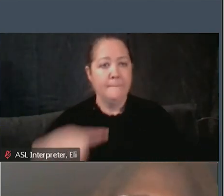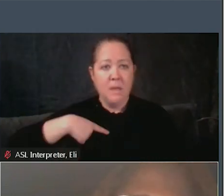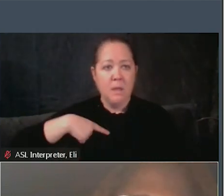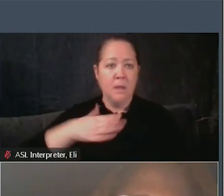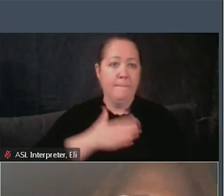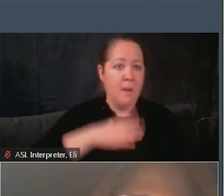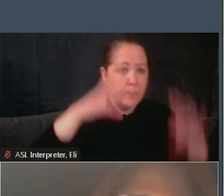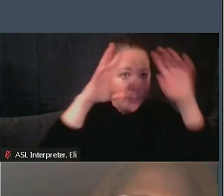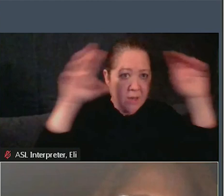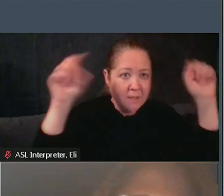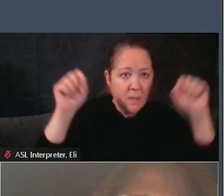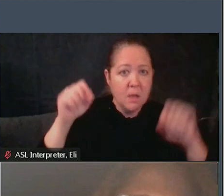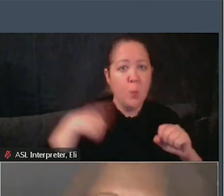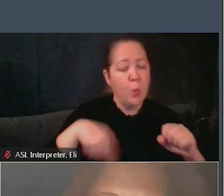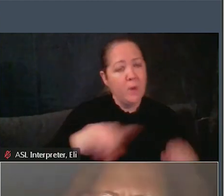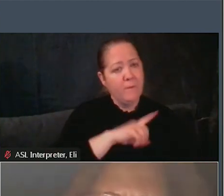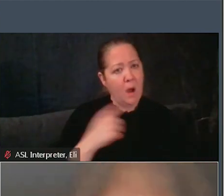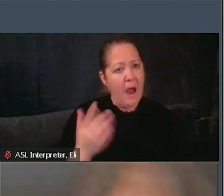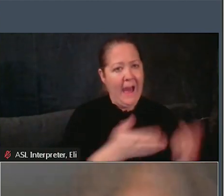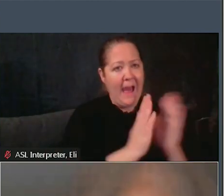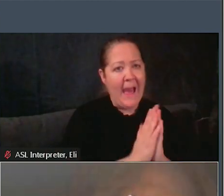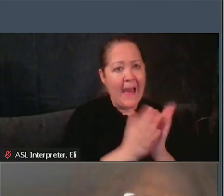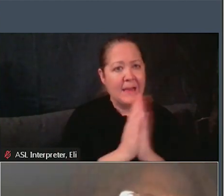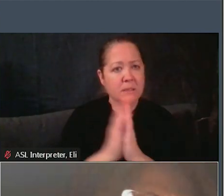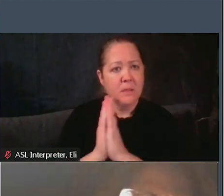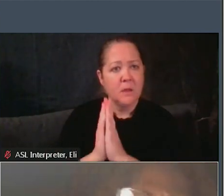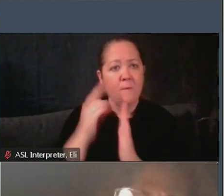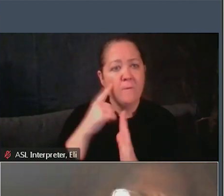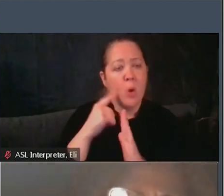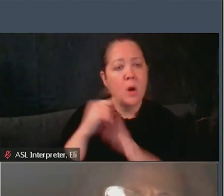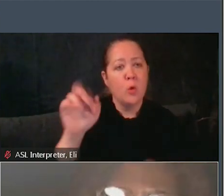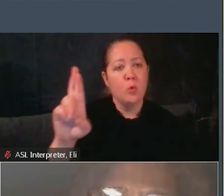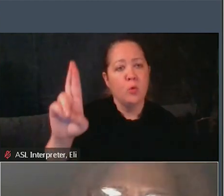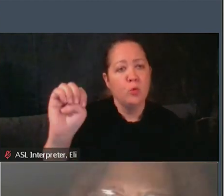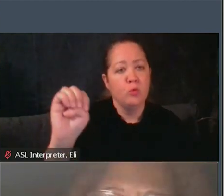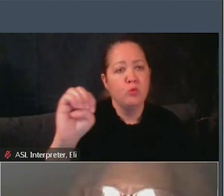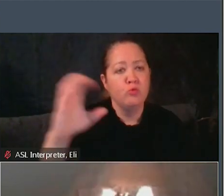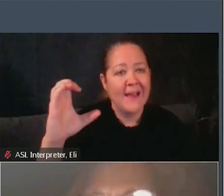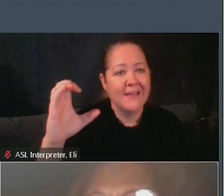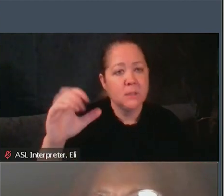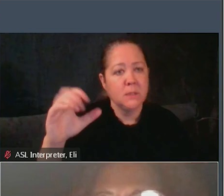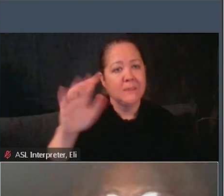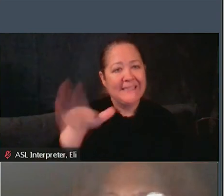the state asked for actual recreation center for the community, which is so needed recreation centers. I've been up there in areas that I knew now early with